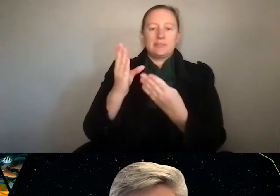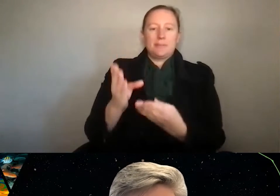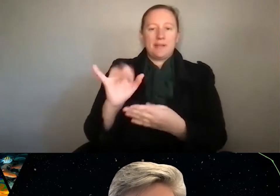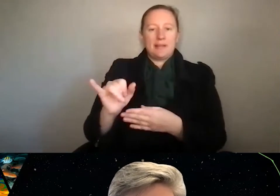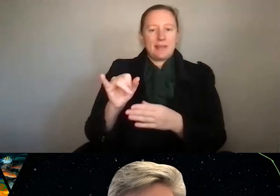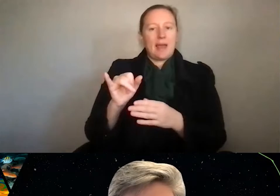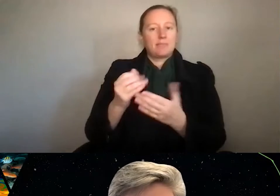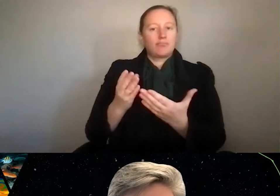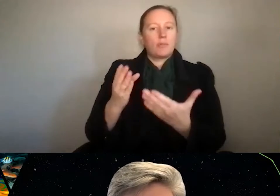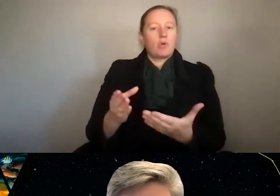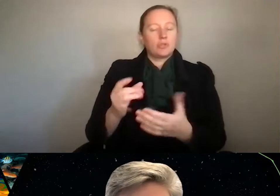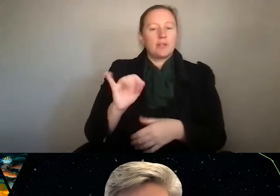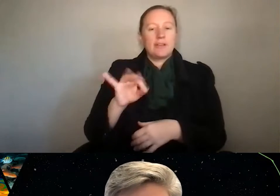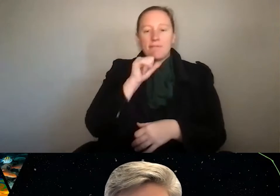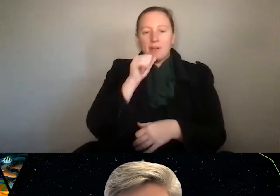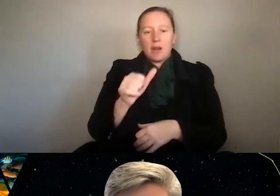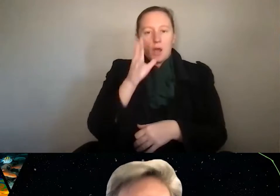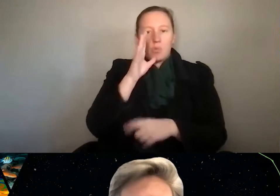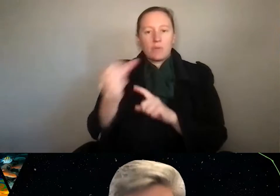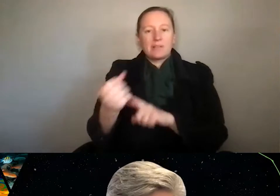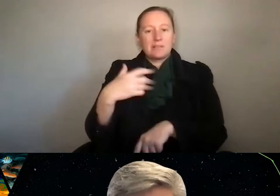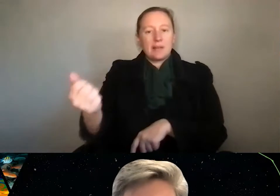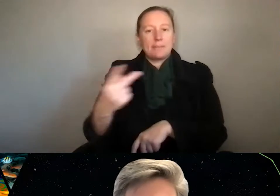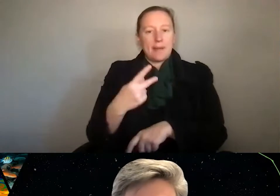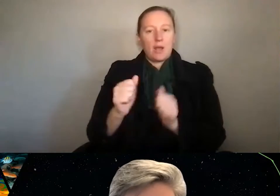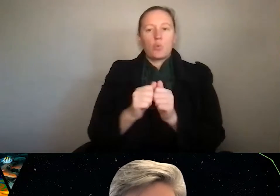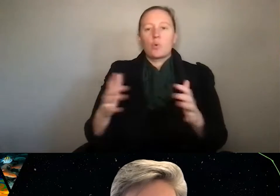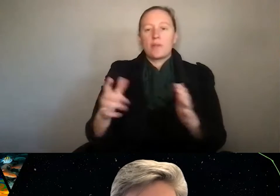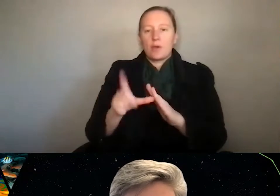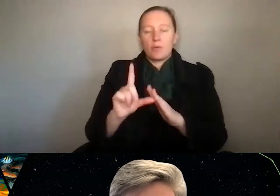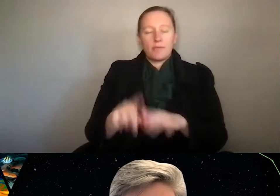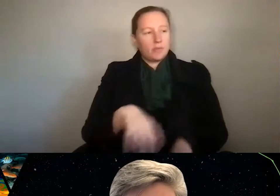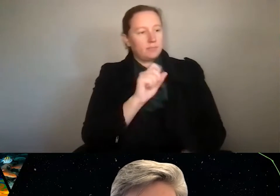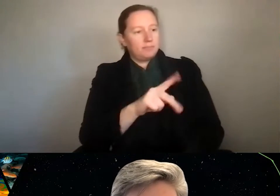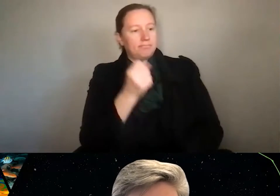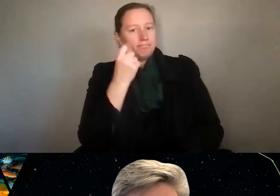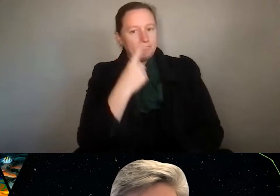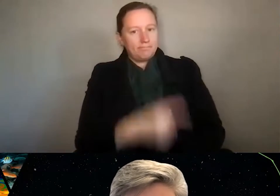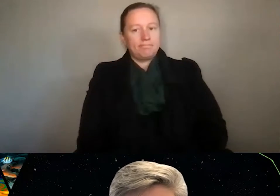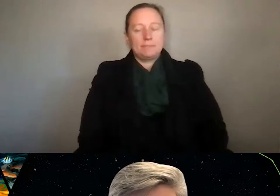If not, it could be returned without review. Beth Strausser: Got it. Great. I want